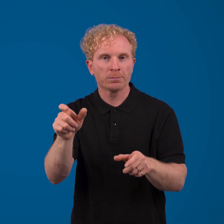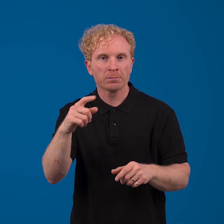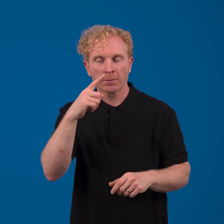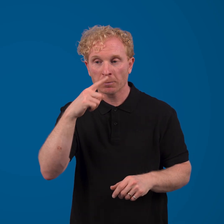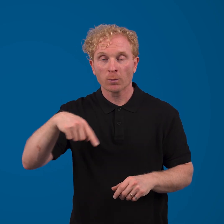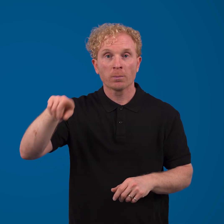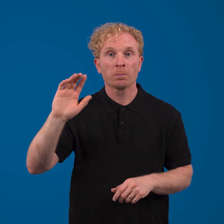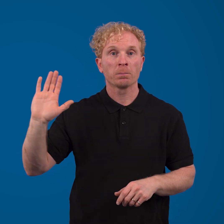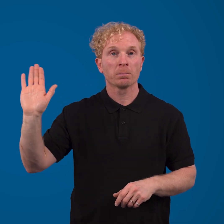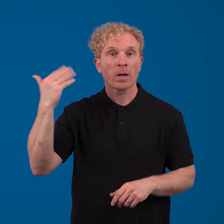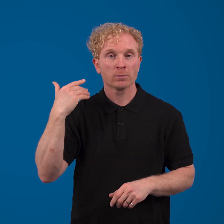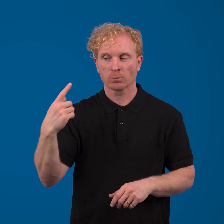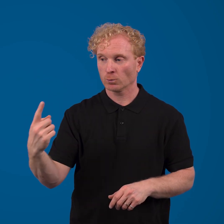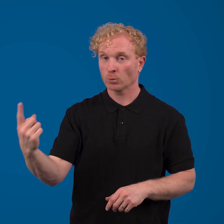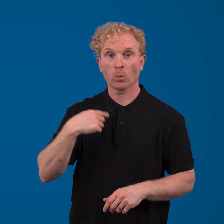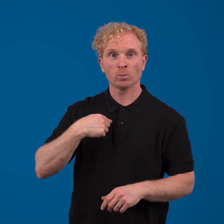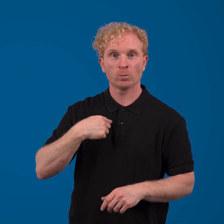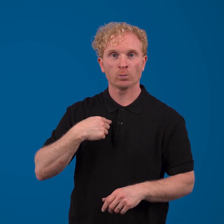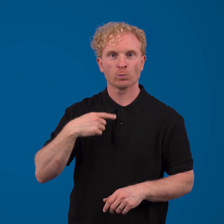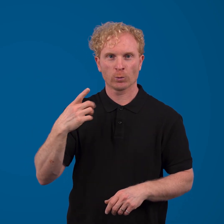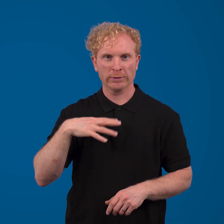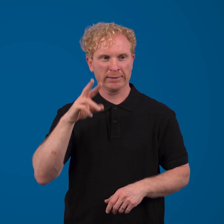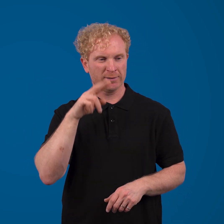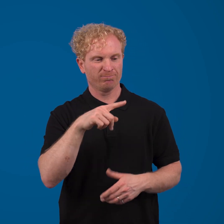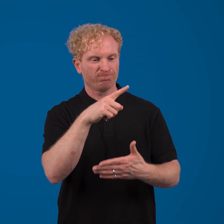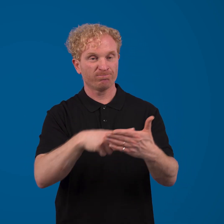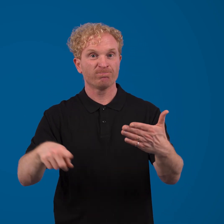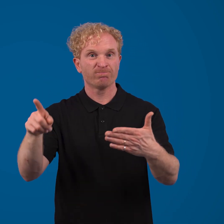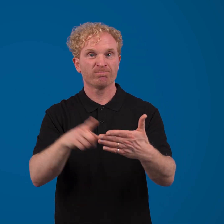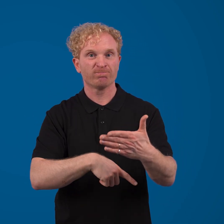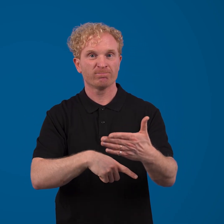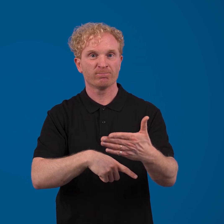People told us they want to see action on discrimination,